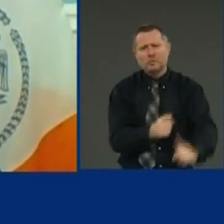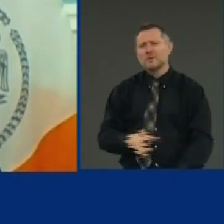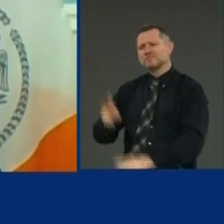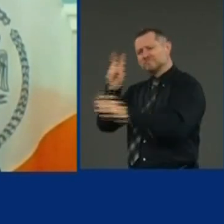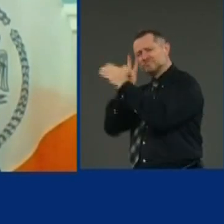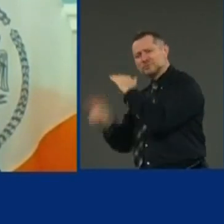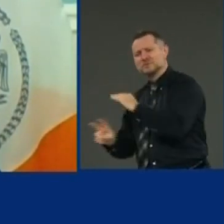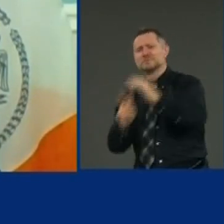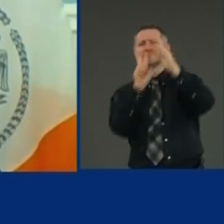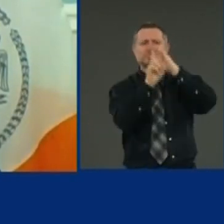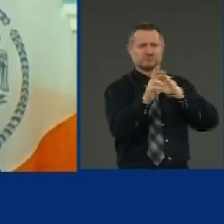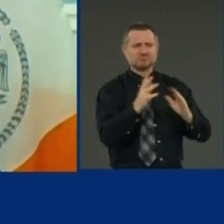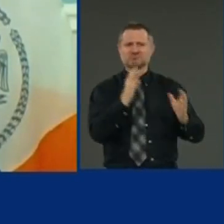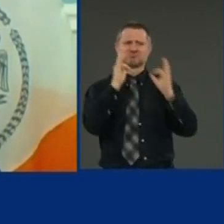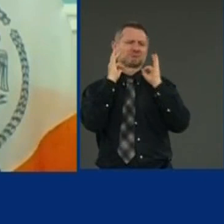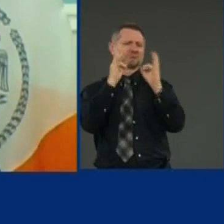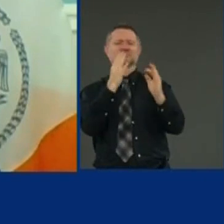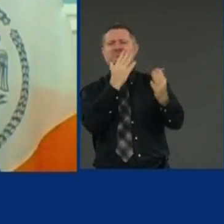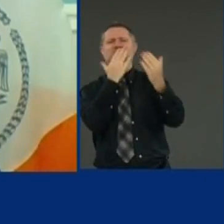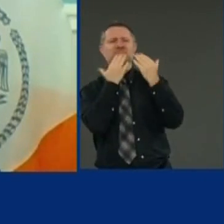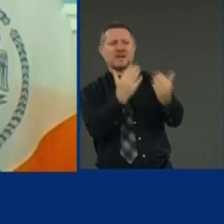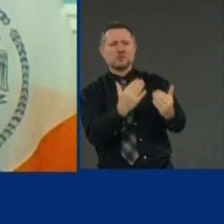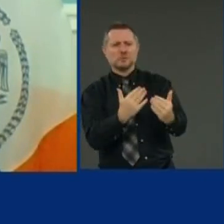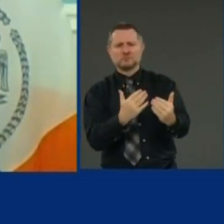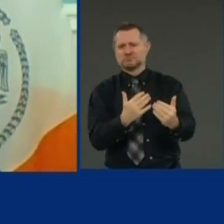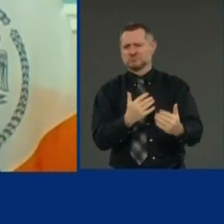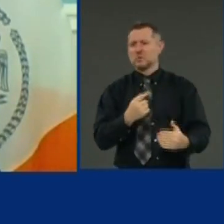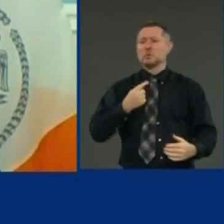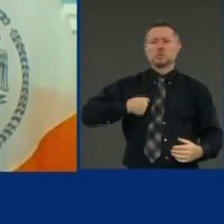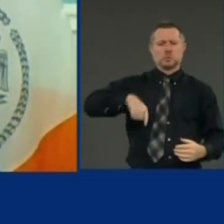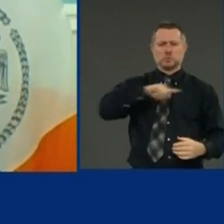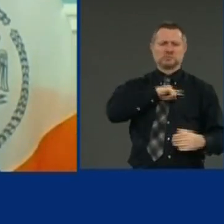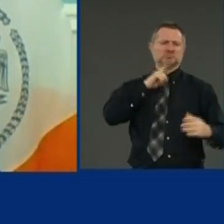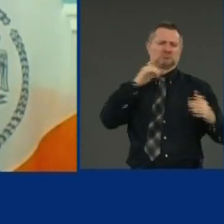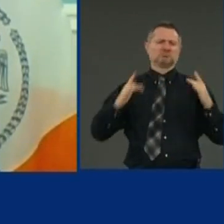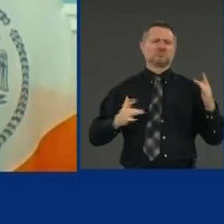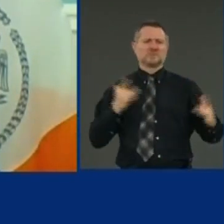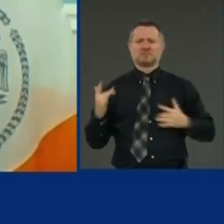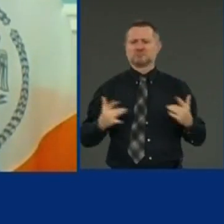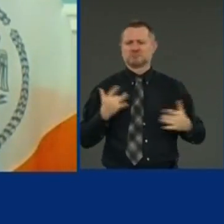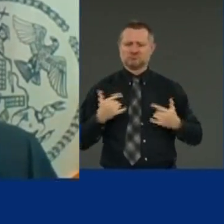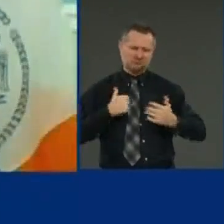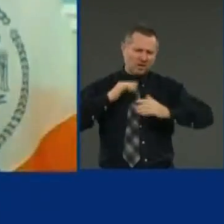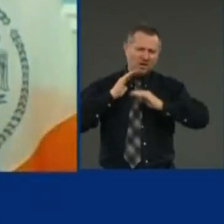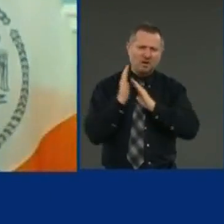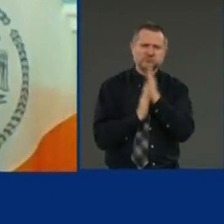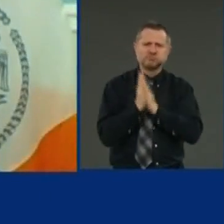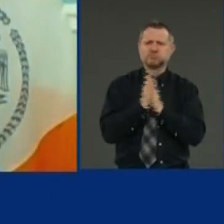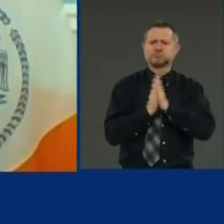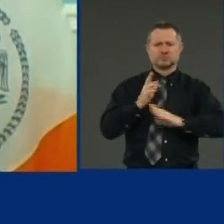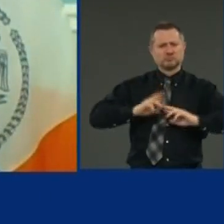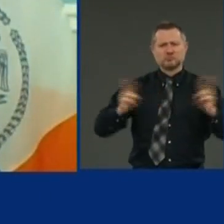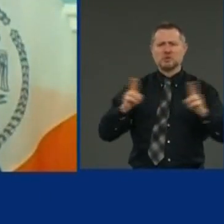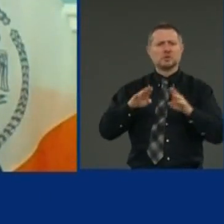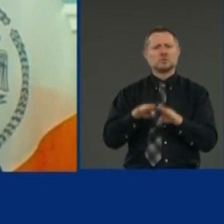REALLY IMPORTANT WORK WITH THE SAME VIEW, THE SAME APPROACH, AND I WANT TO THANK YOU FOR THAT.